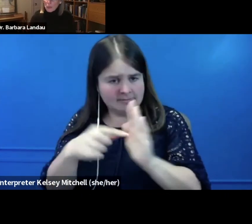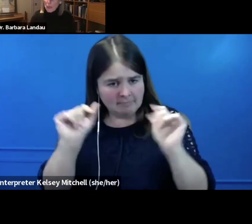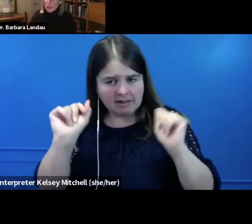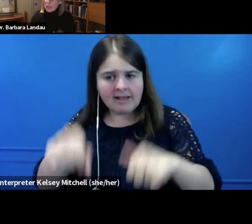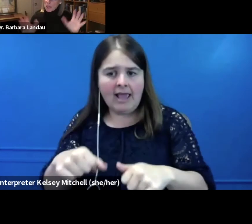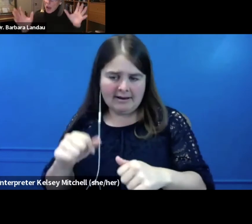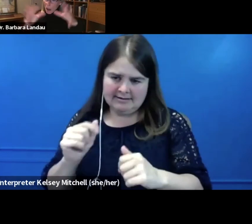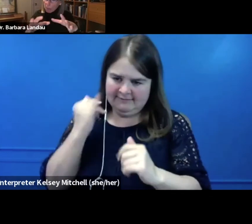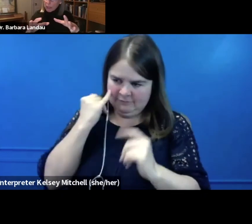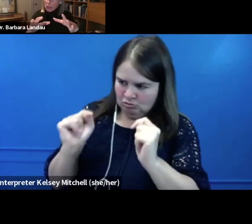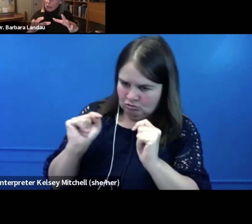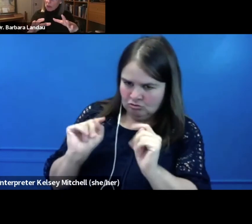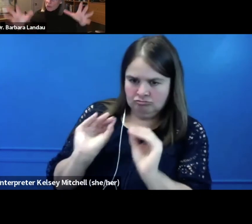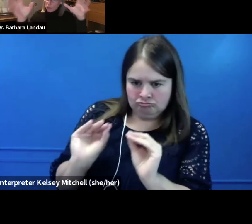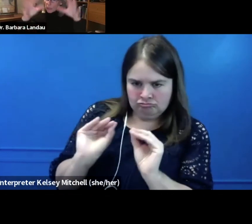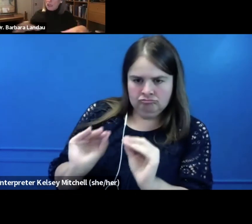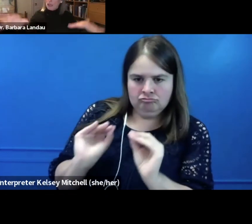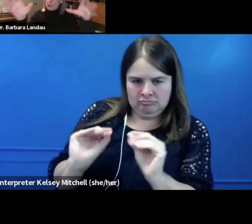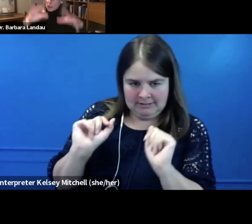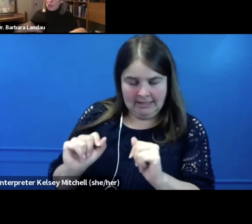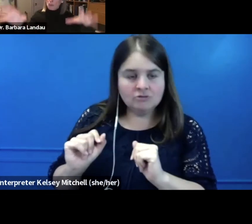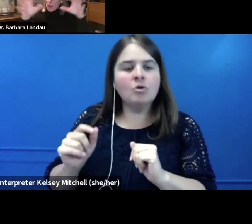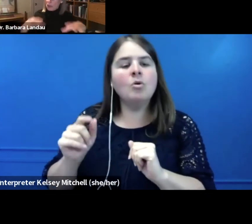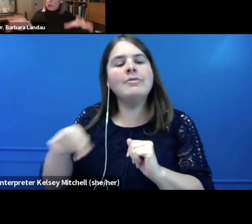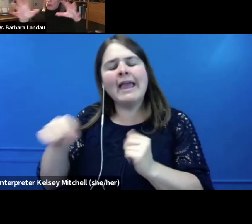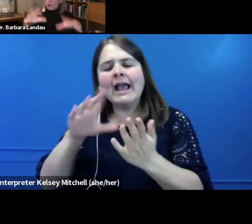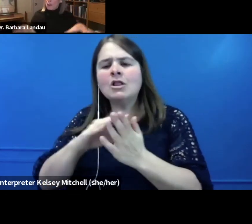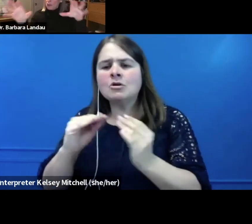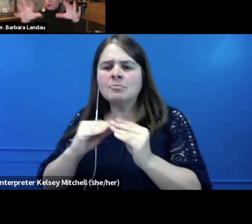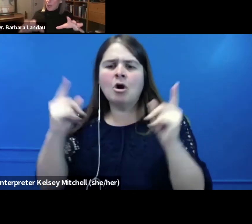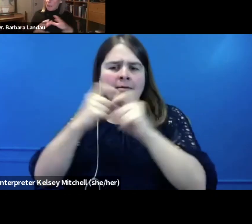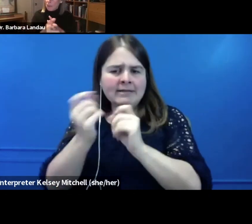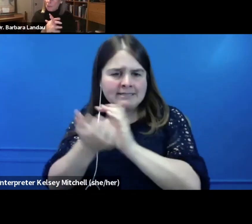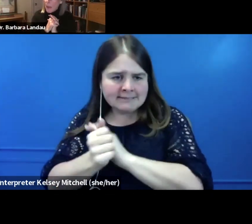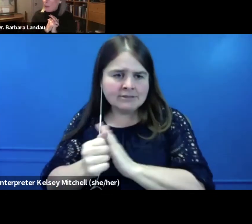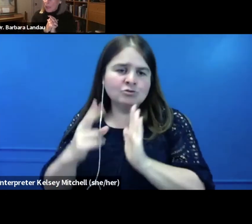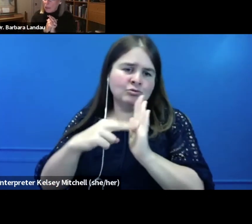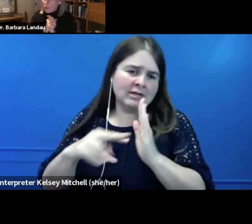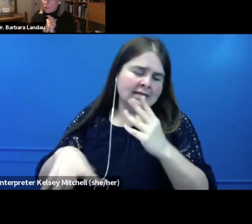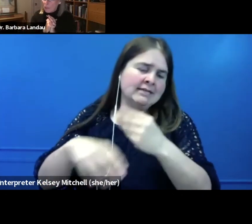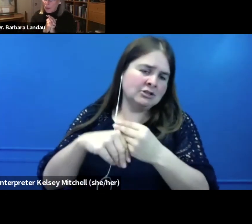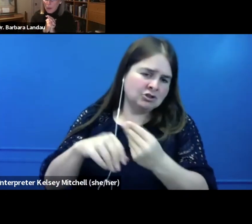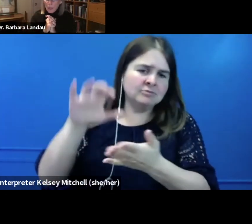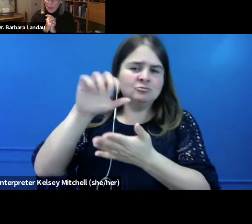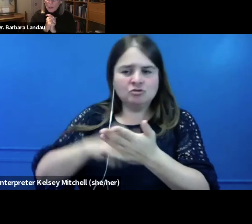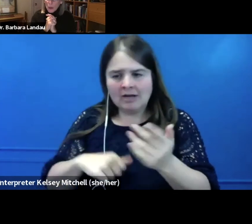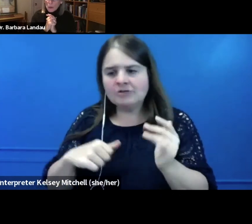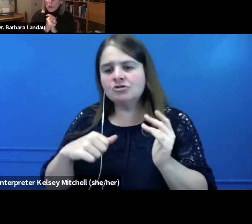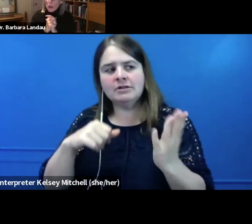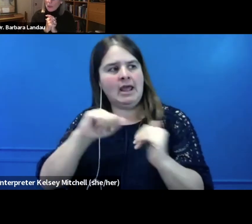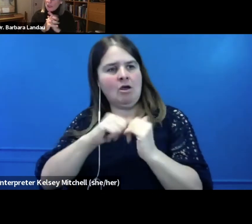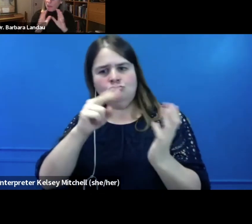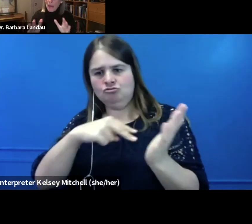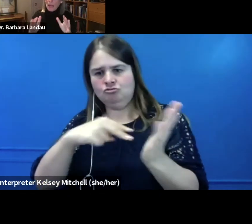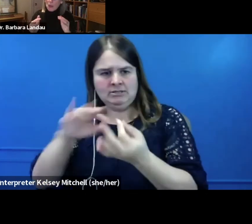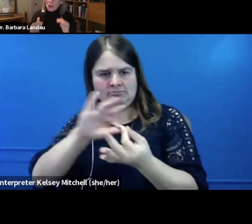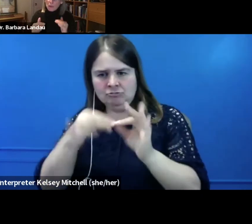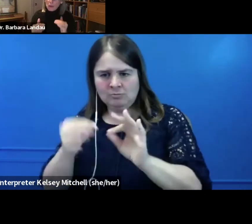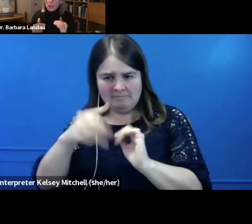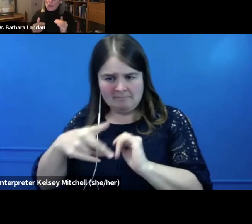me that these complex skills reading addition subtraction tutored skills like map reading for example